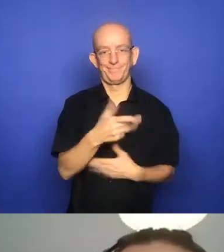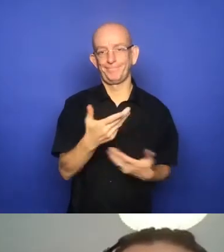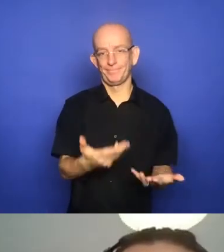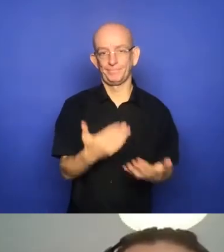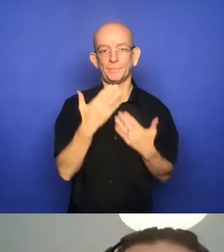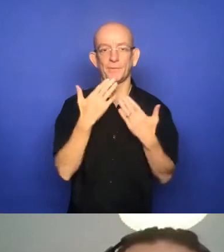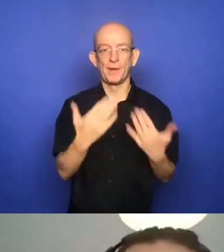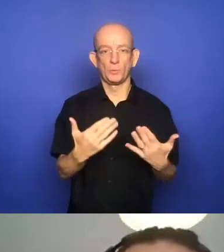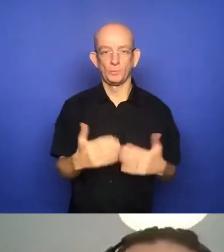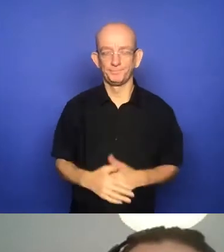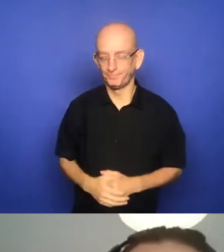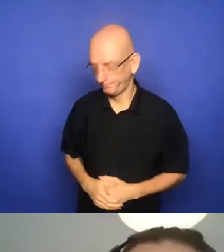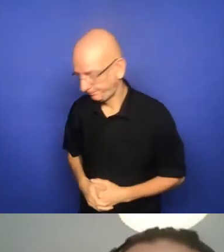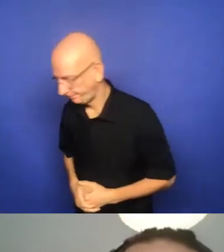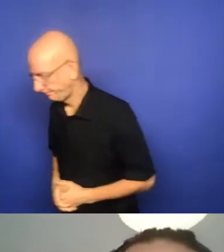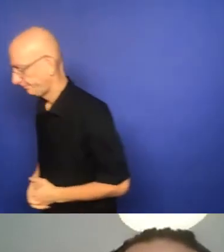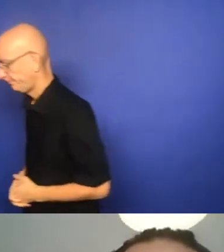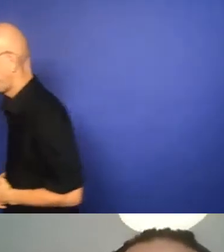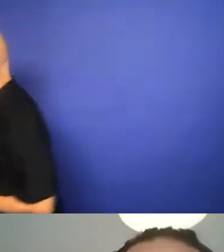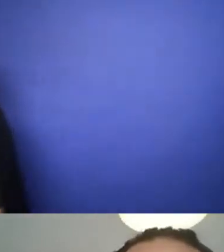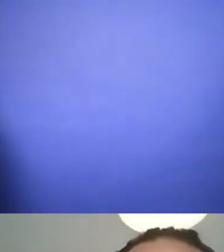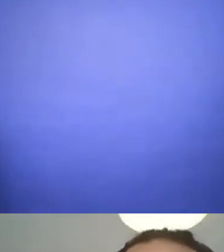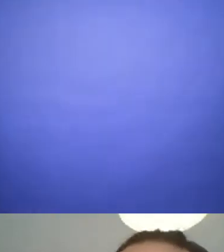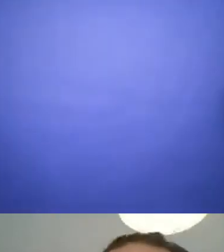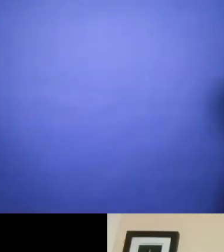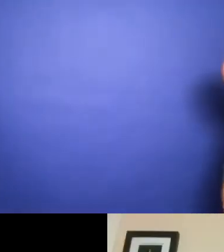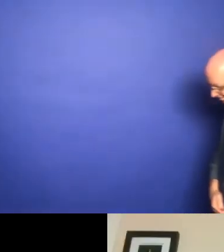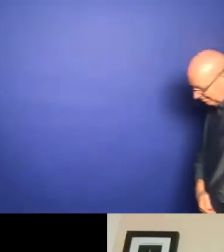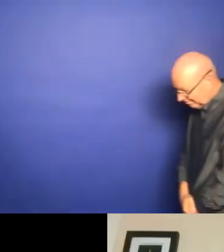. Thank you very much